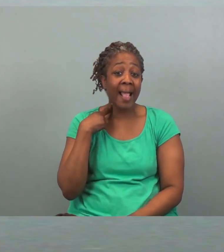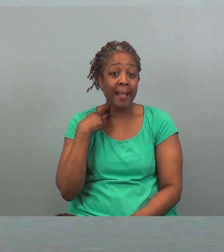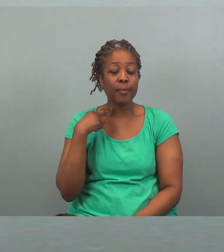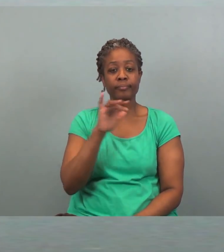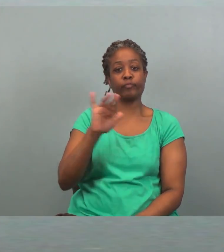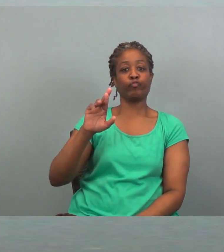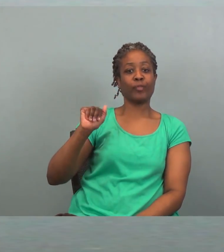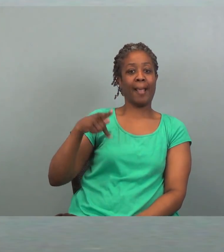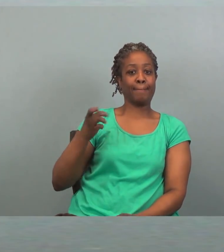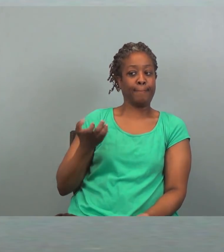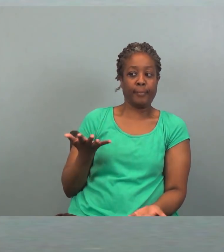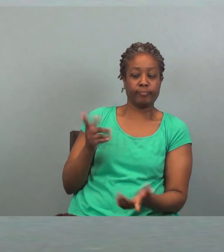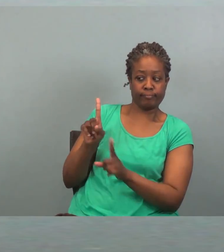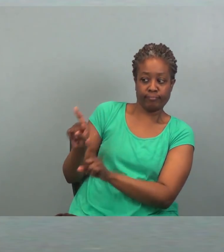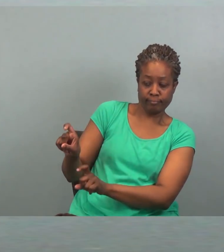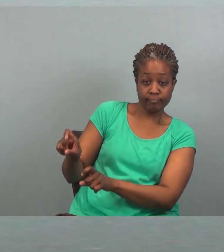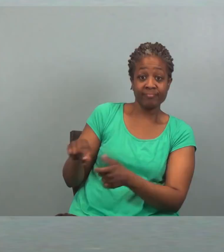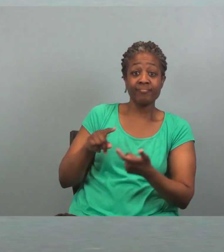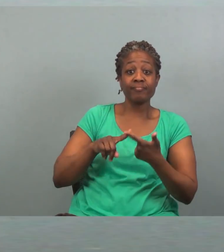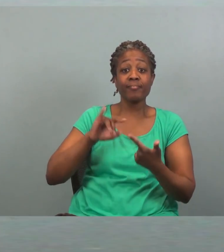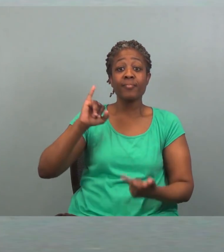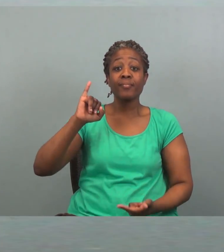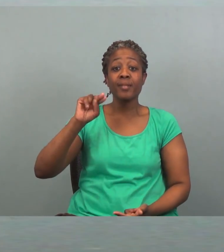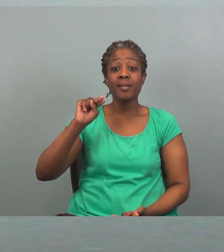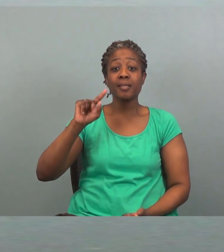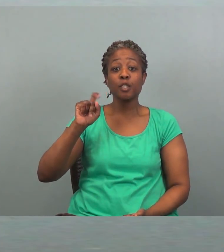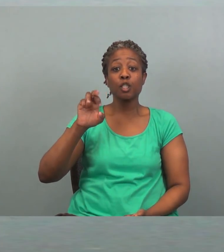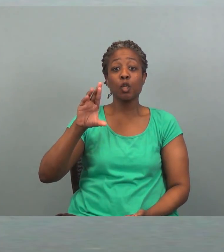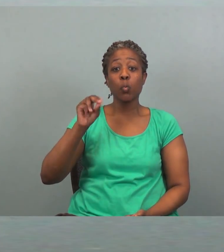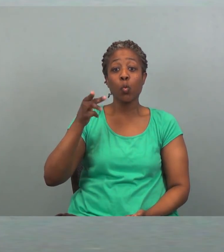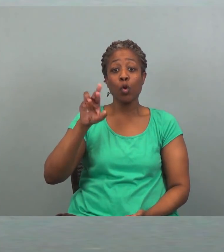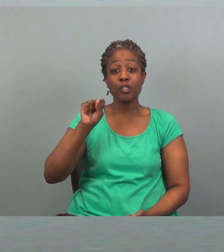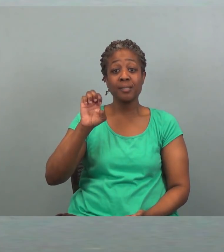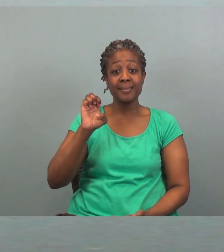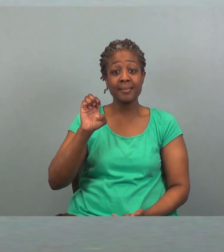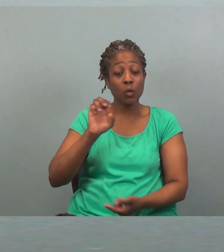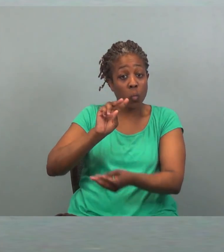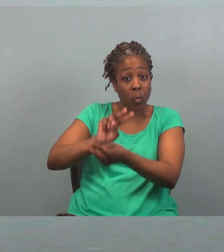the letter R placed at the right side of the neck, or spelled out. Ask the person their preference. Another example is the word "intercourse": options for this concept include two hands 2 handshape palms